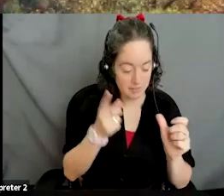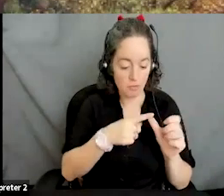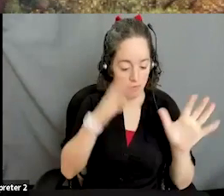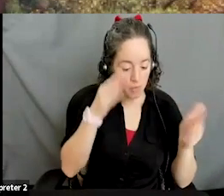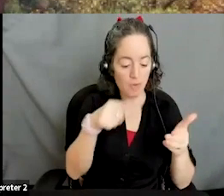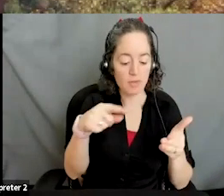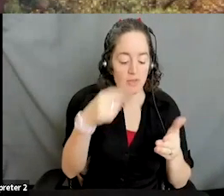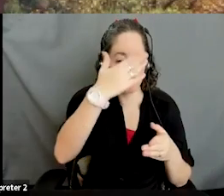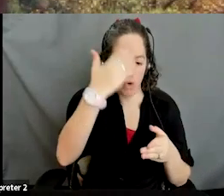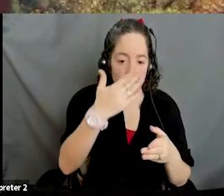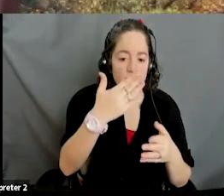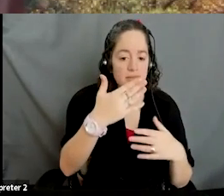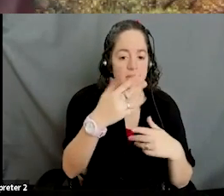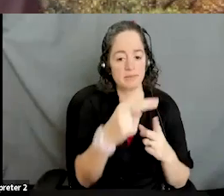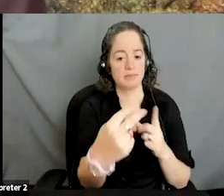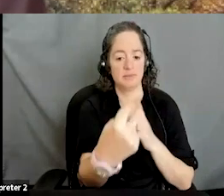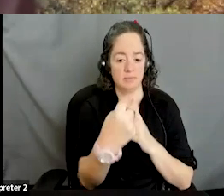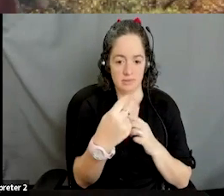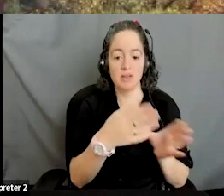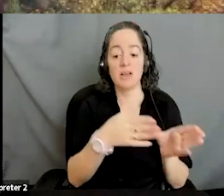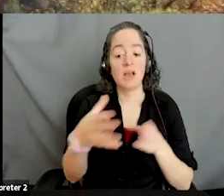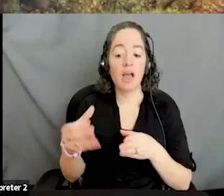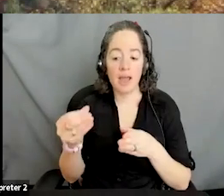We focused on the end user experience, navigating forms.